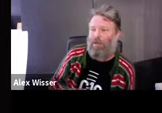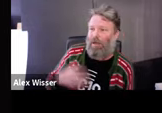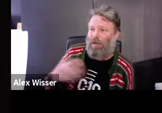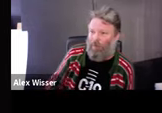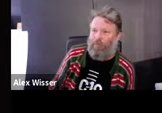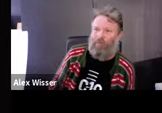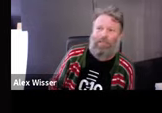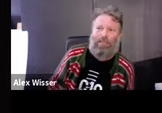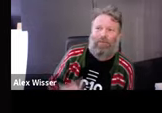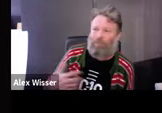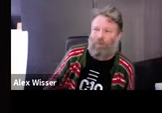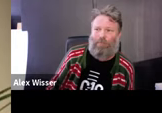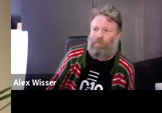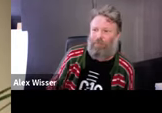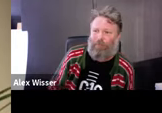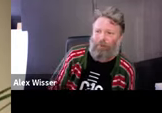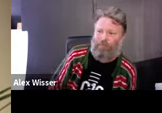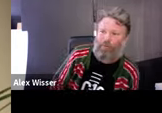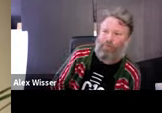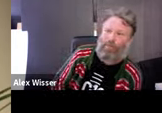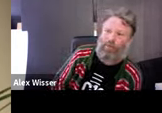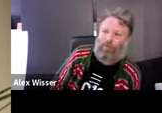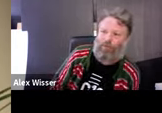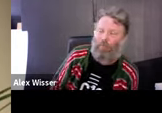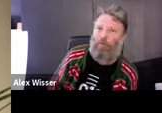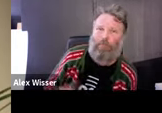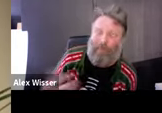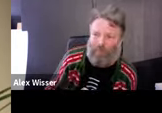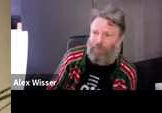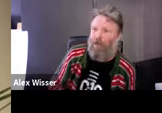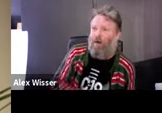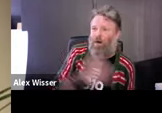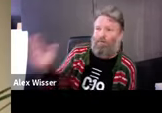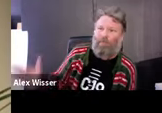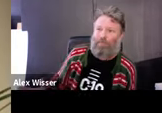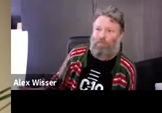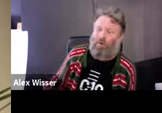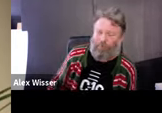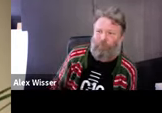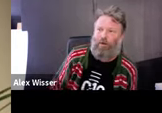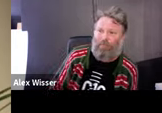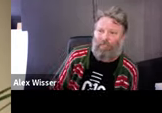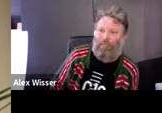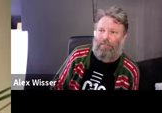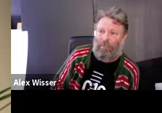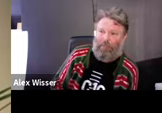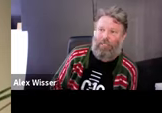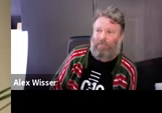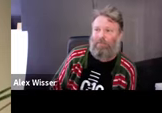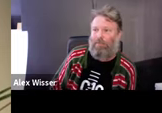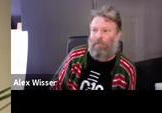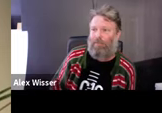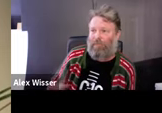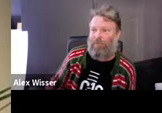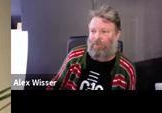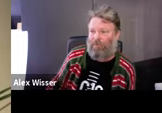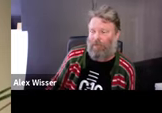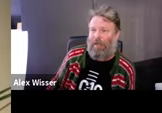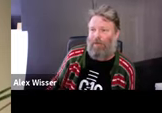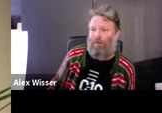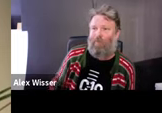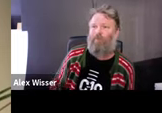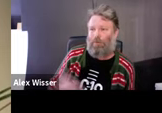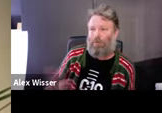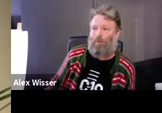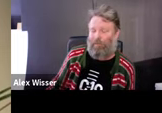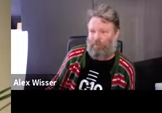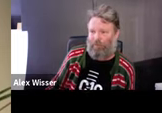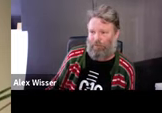was converted into a diving school, a free-to-use plywood bicycles, all